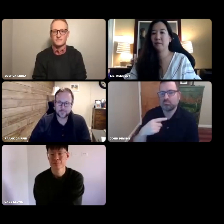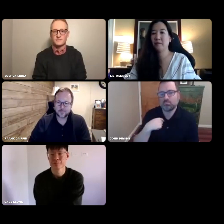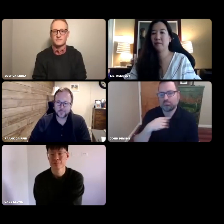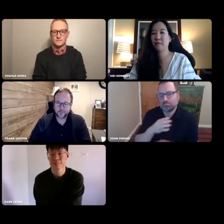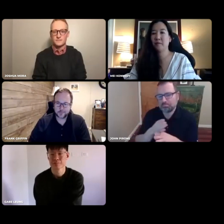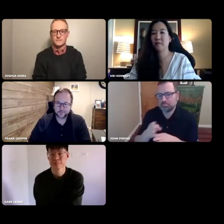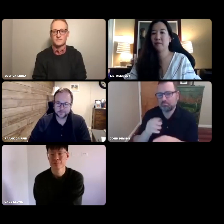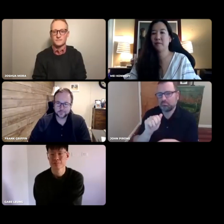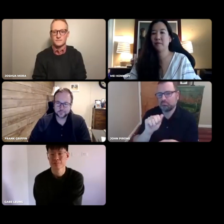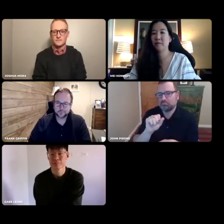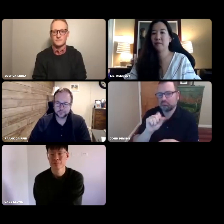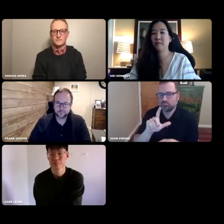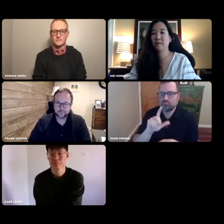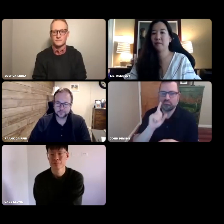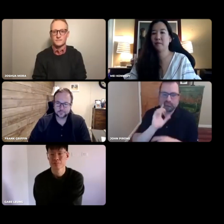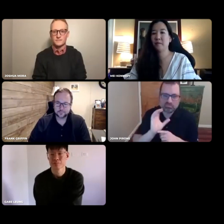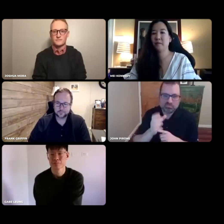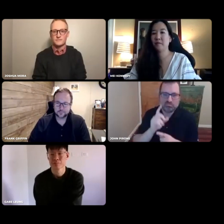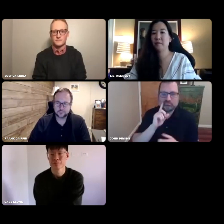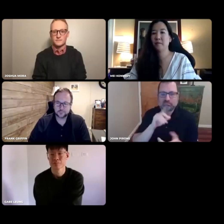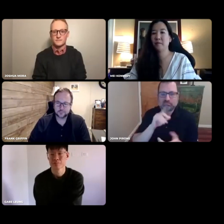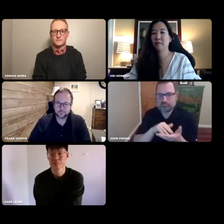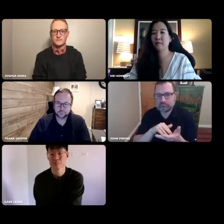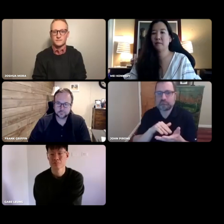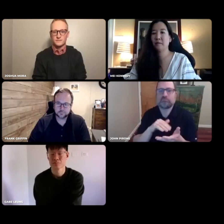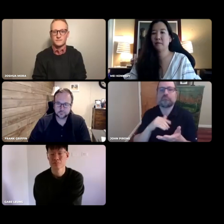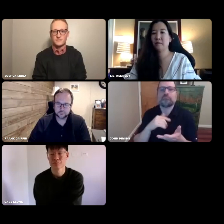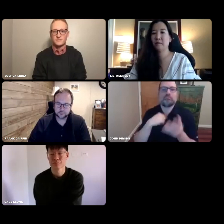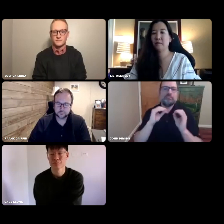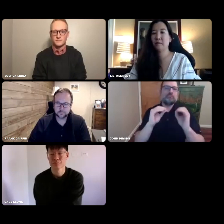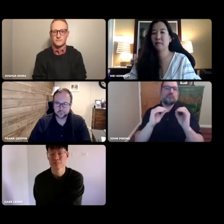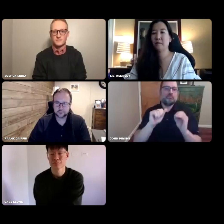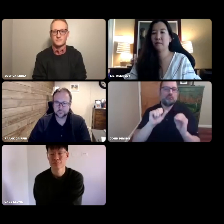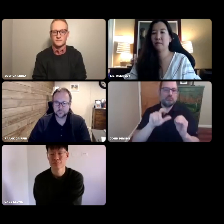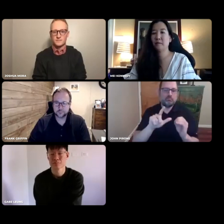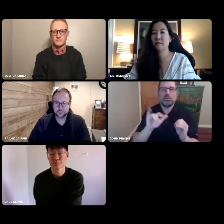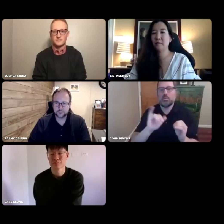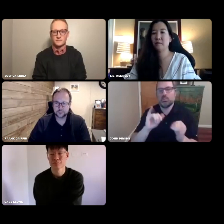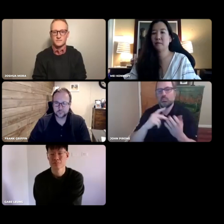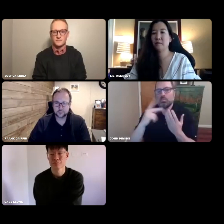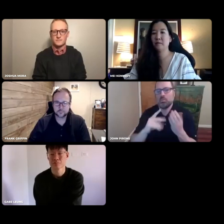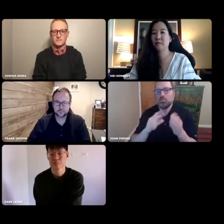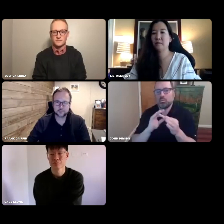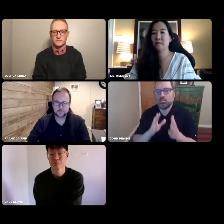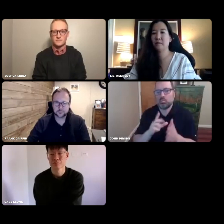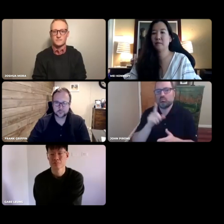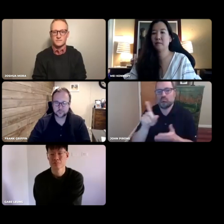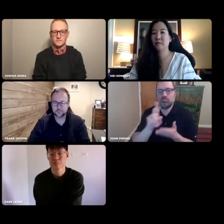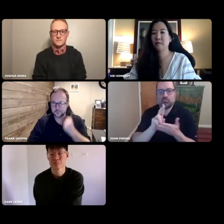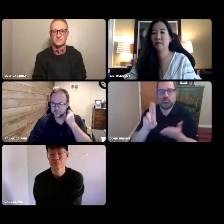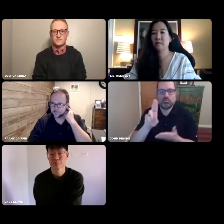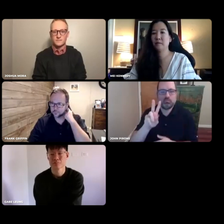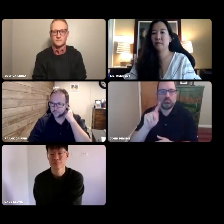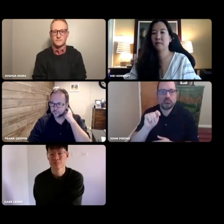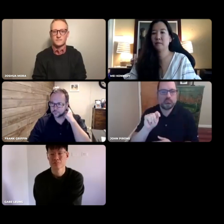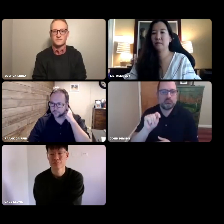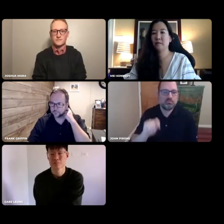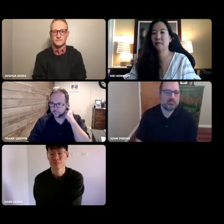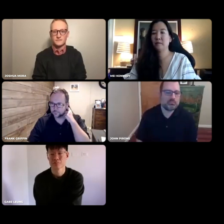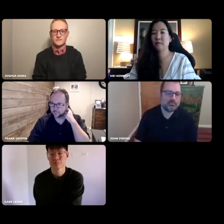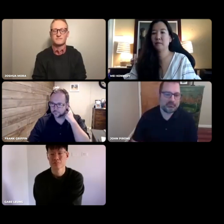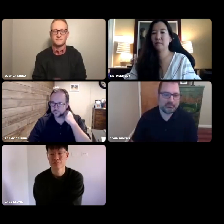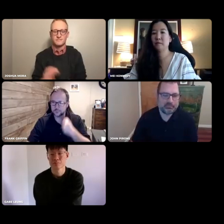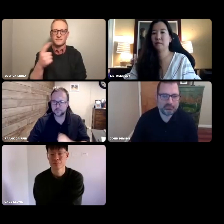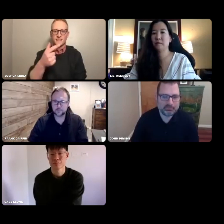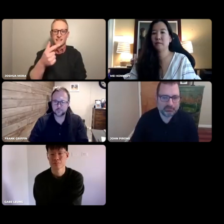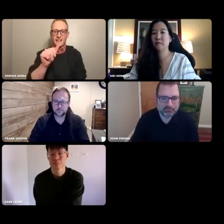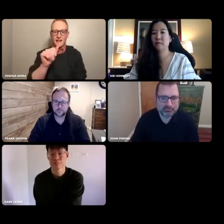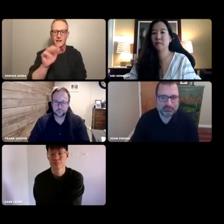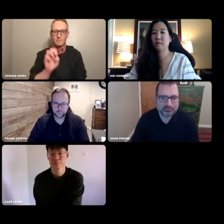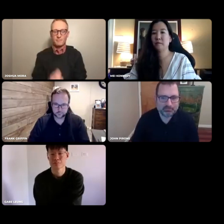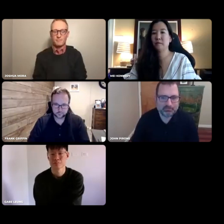I'm an ASL, Deaf Culture, Deaf Studies Instructor and Program Coordinator at the University